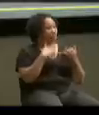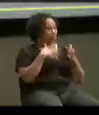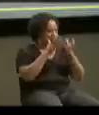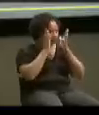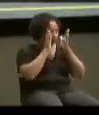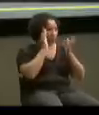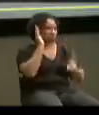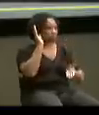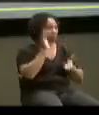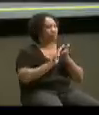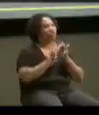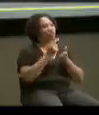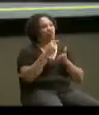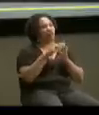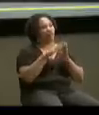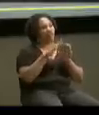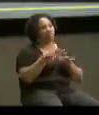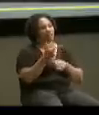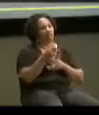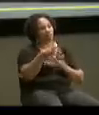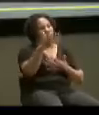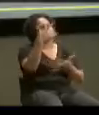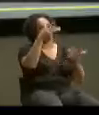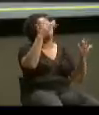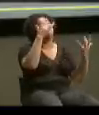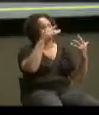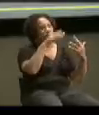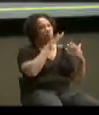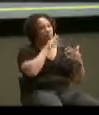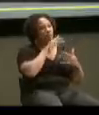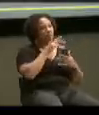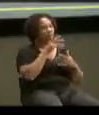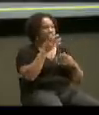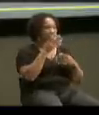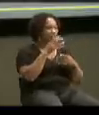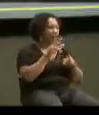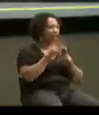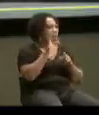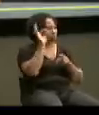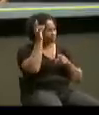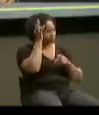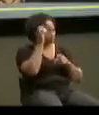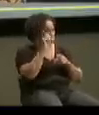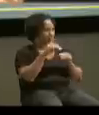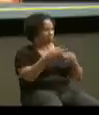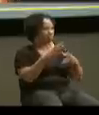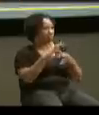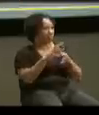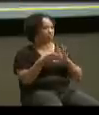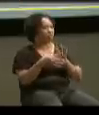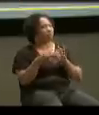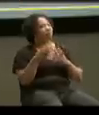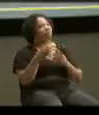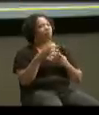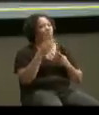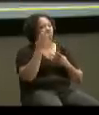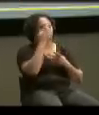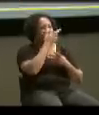THE PMO IS FOCUSED ON REDUCING GREENHOUSE GAS EMISSIONS OF THE FEDERAL SUPPLY CHAIN. WHY?